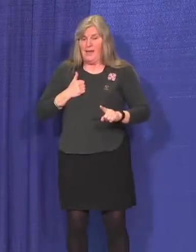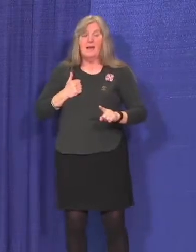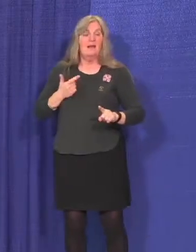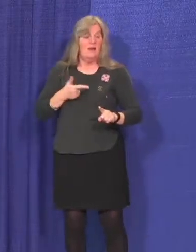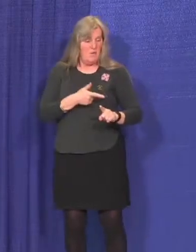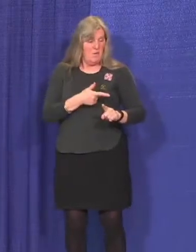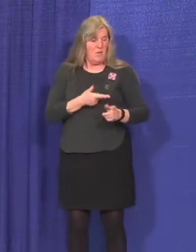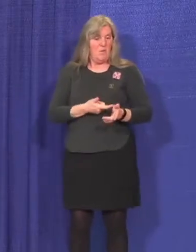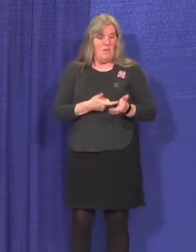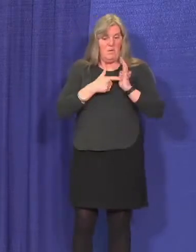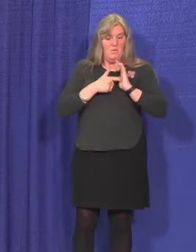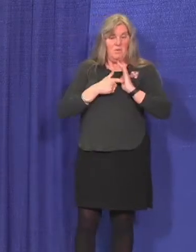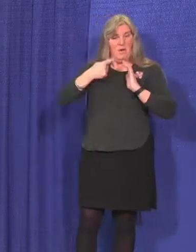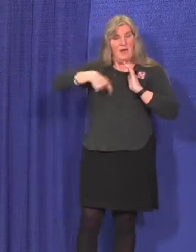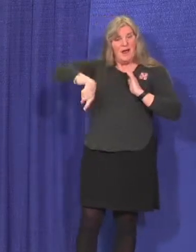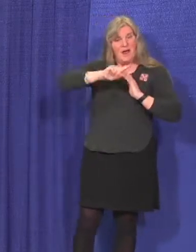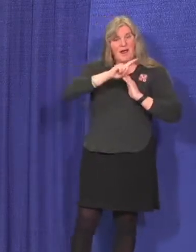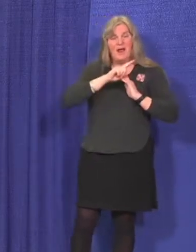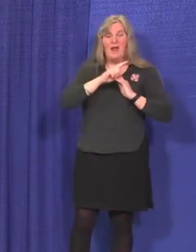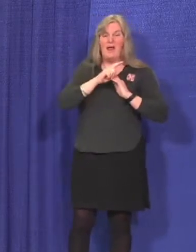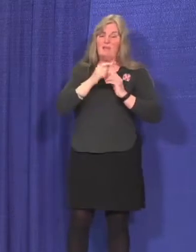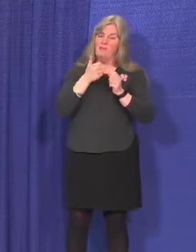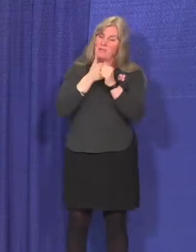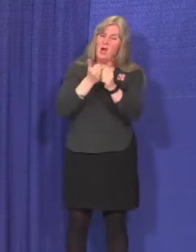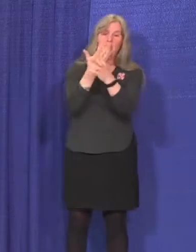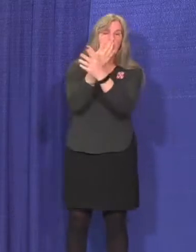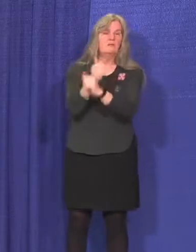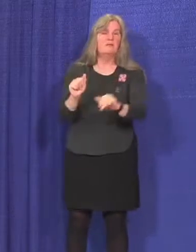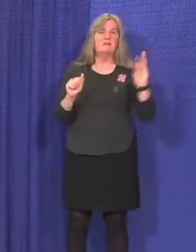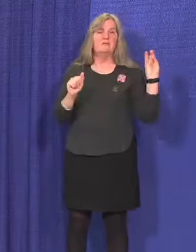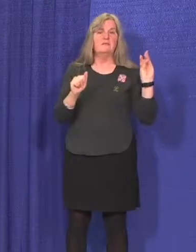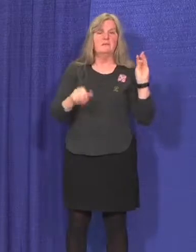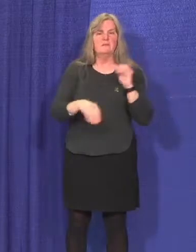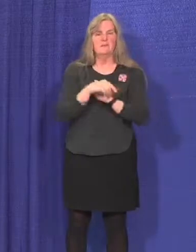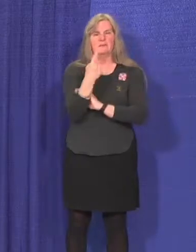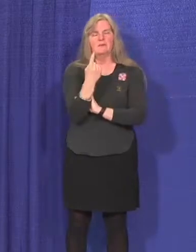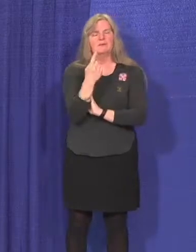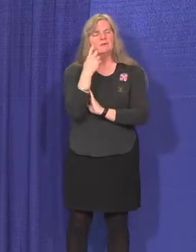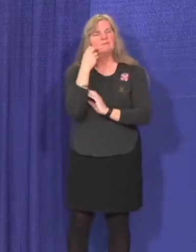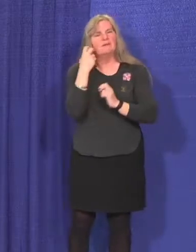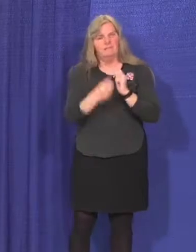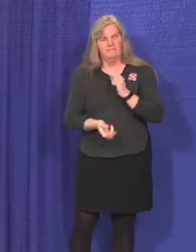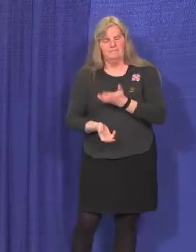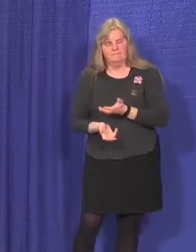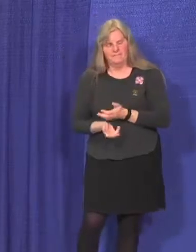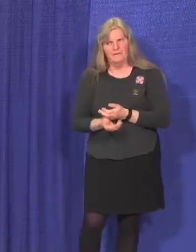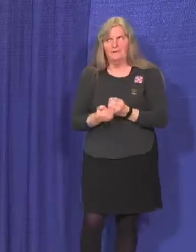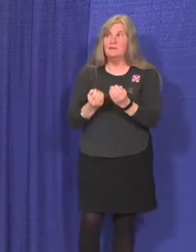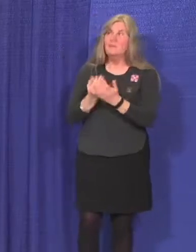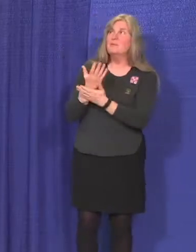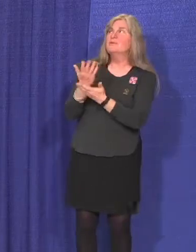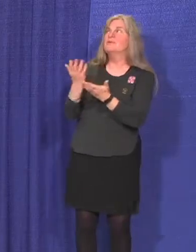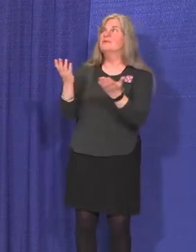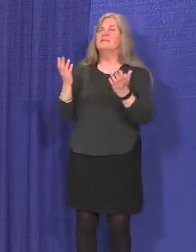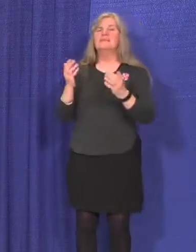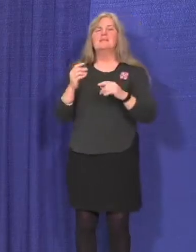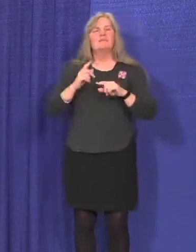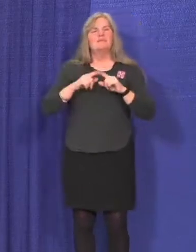appointment. The vaccine is crucial to get us through this pandemic and return to normal.